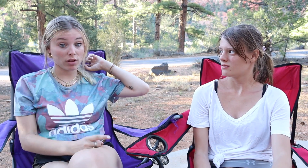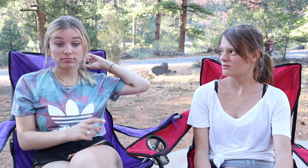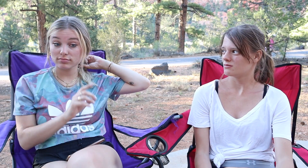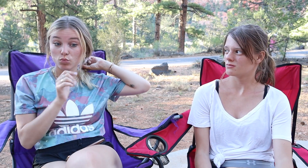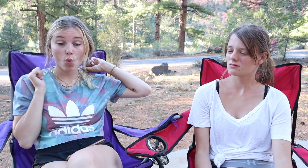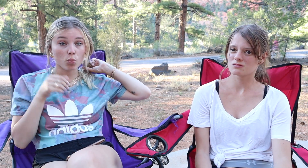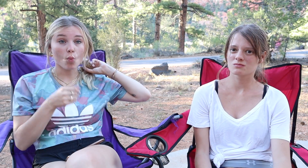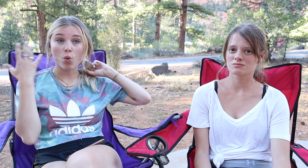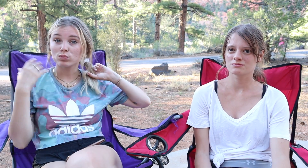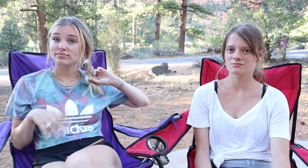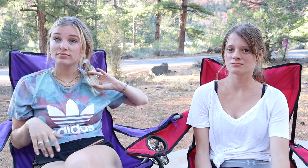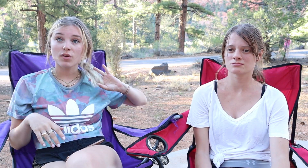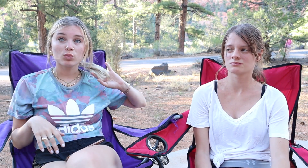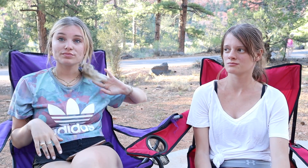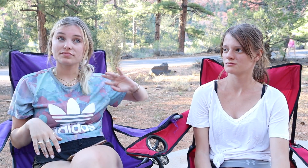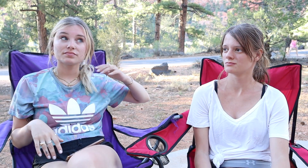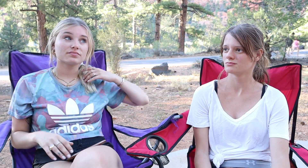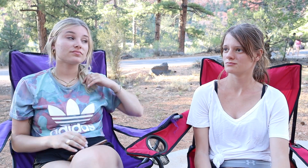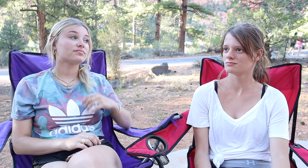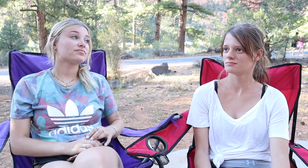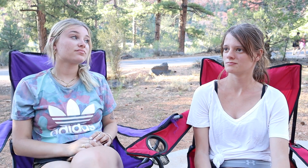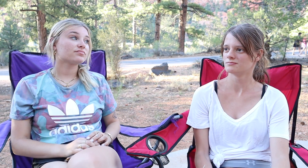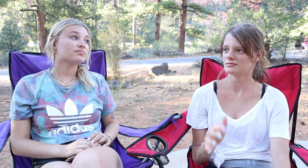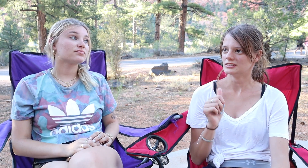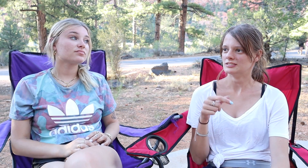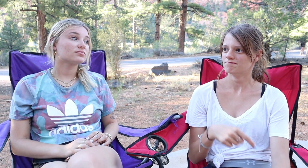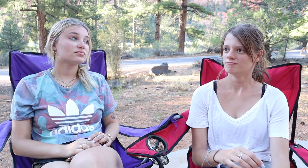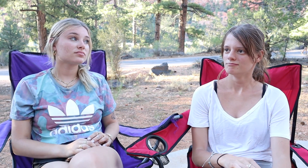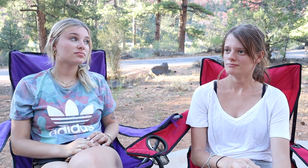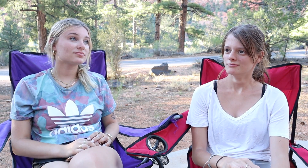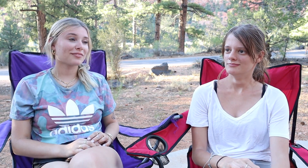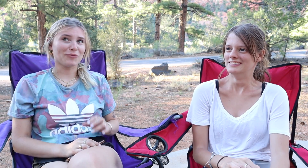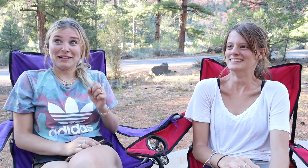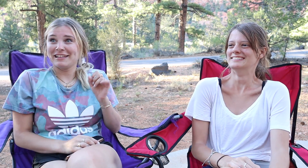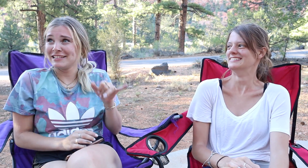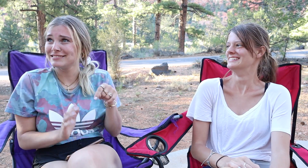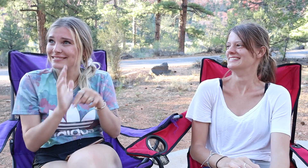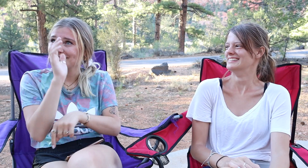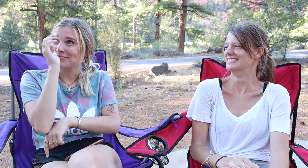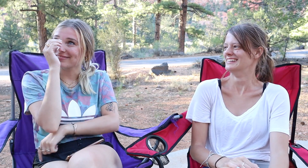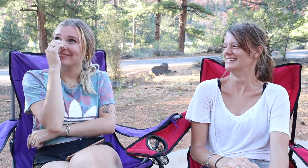C: right, you won't grow or blossom into something bigger K: that was deep C: oh yeah that was really deep